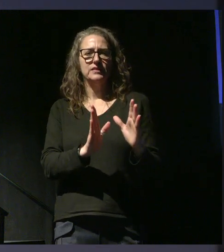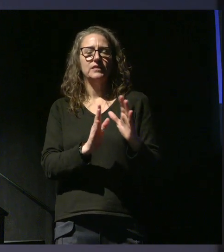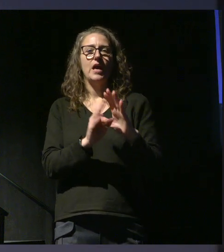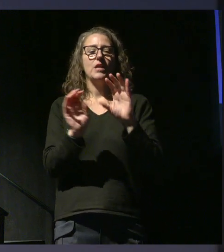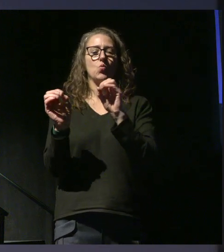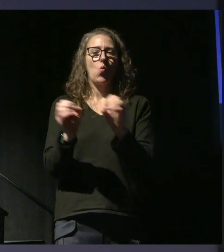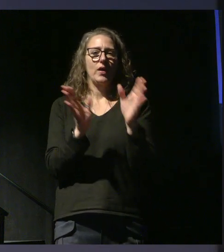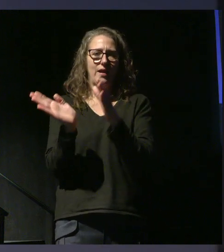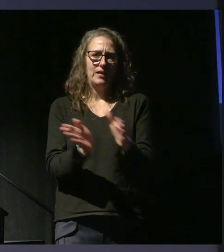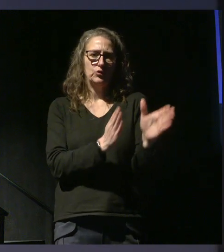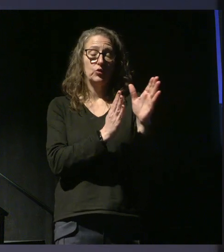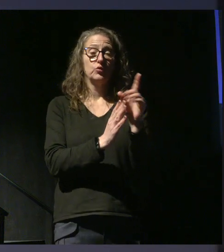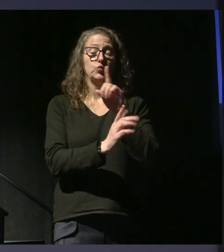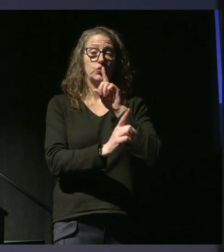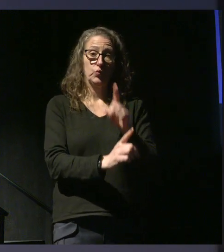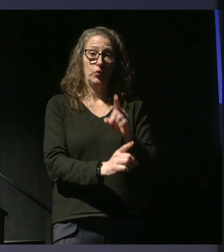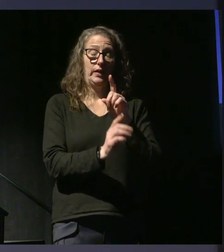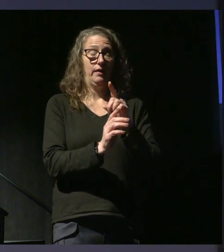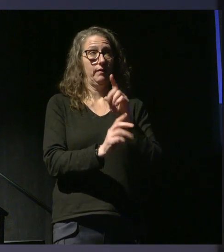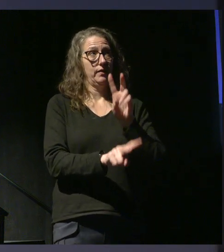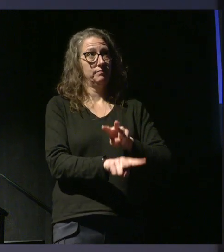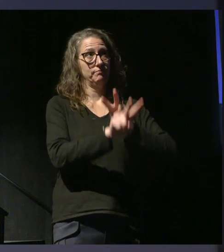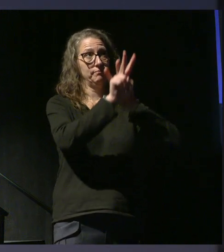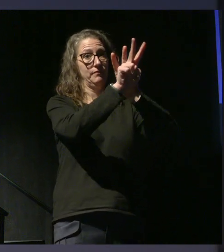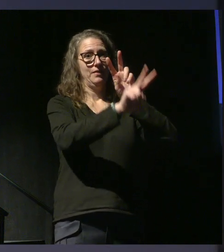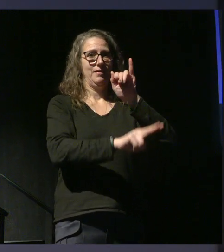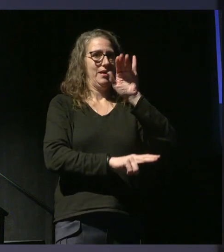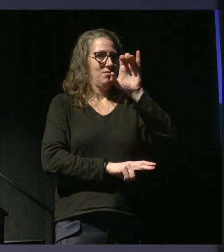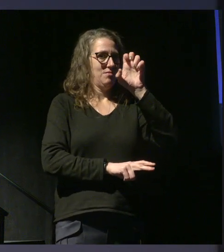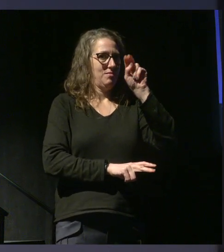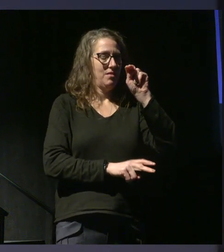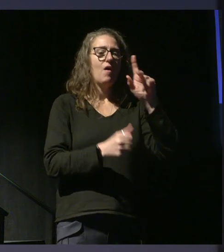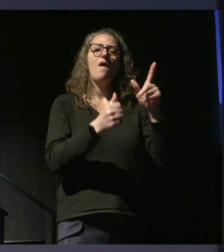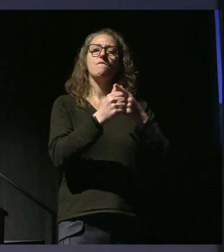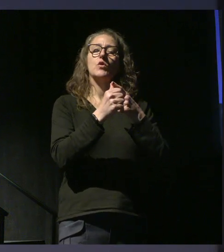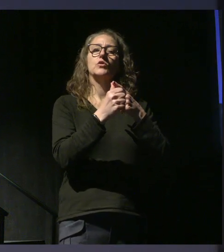I first came across her work reading her essays in the Times